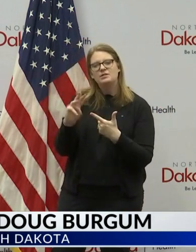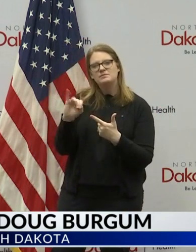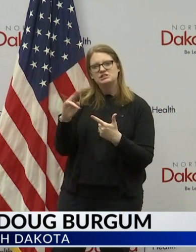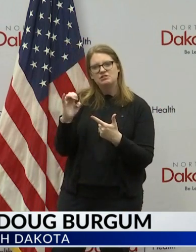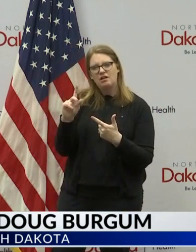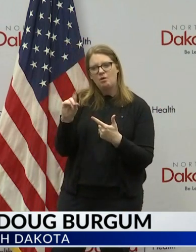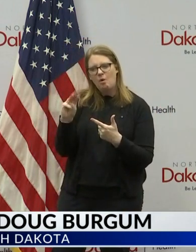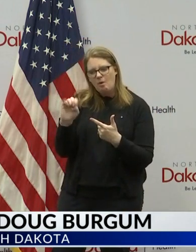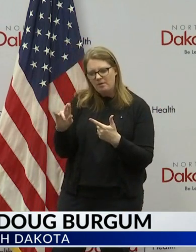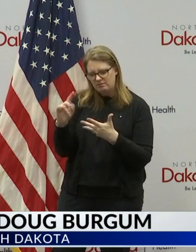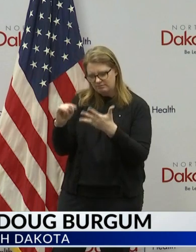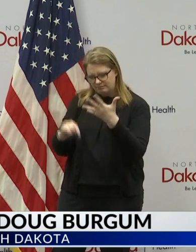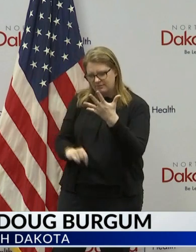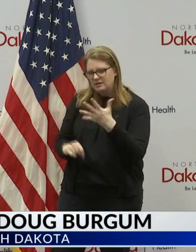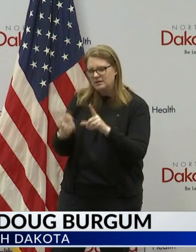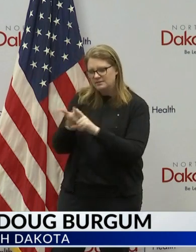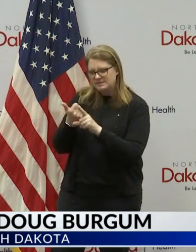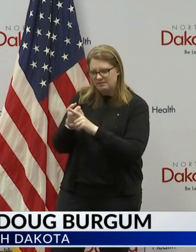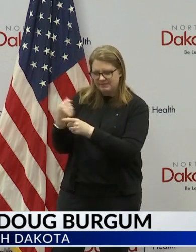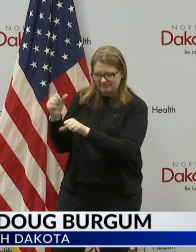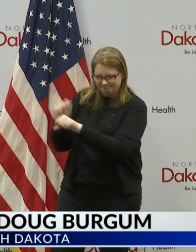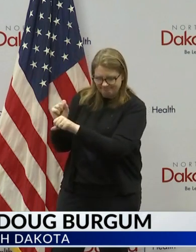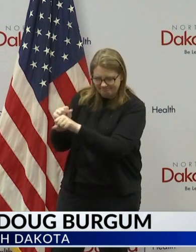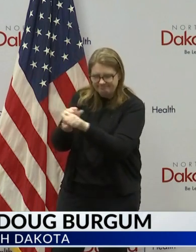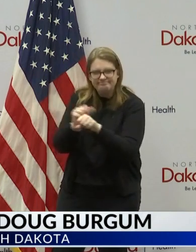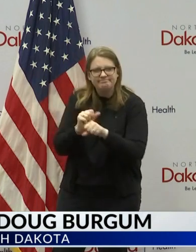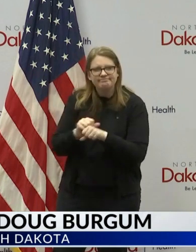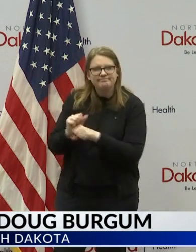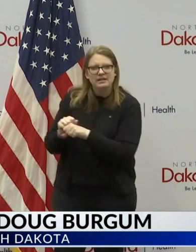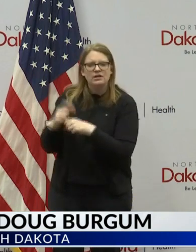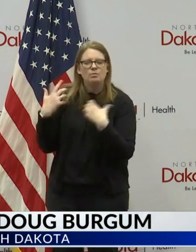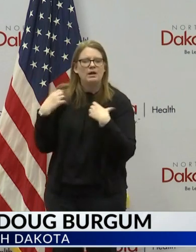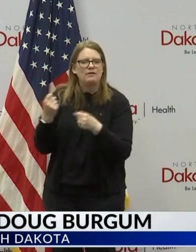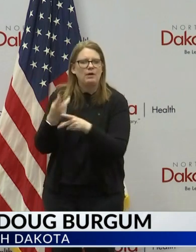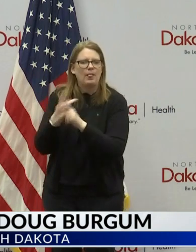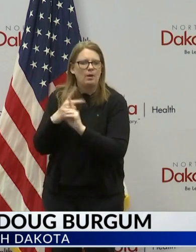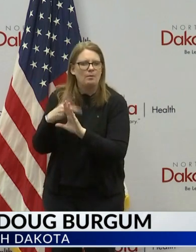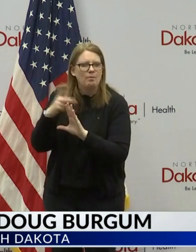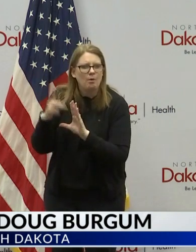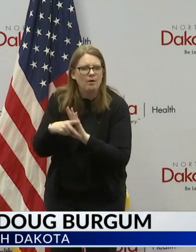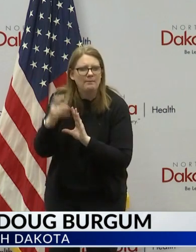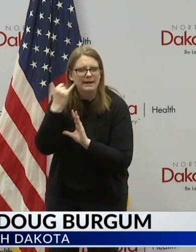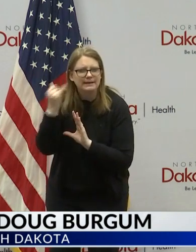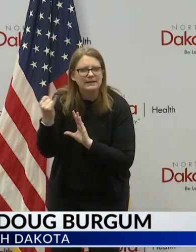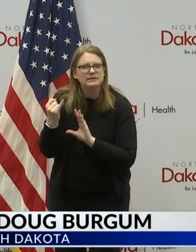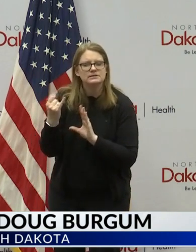LIEUTENANT SENATOR AND HIS TEAM IS WORKING ON THE NORTH DAKOTA START -- SMART RESTART AND THE COVID RECOVERY LOAN